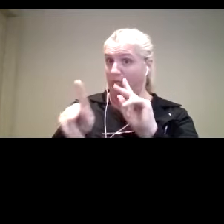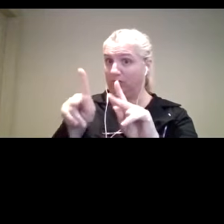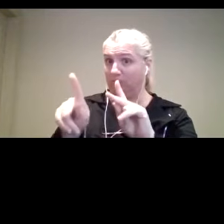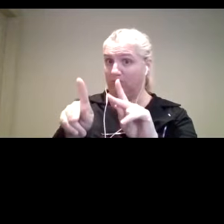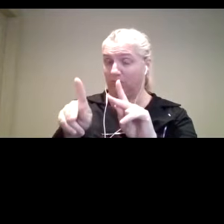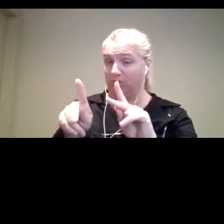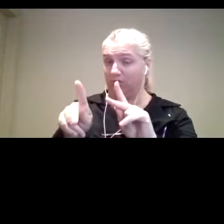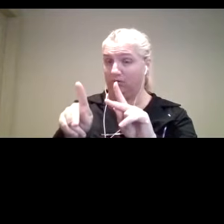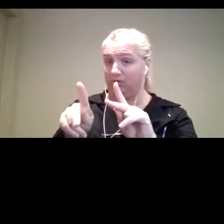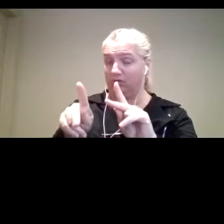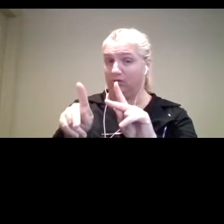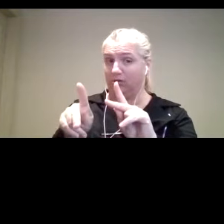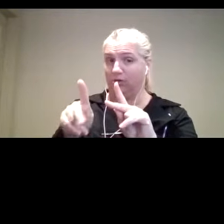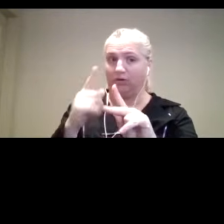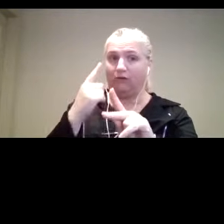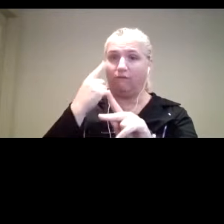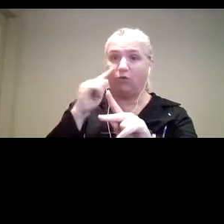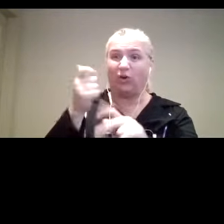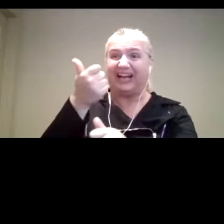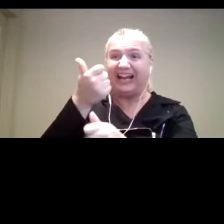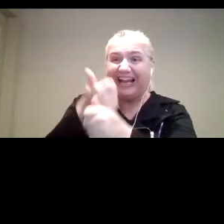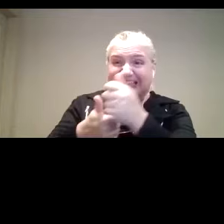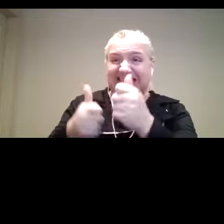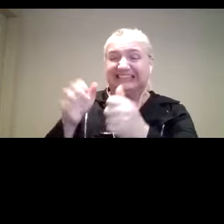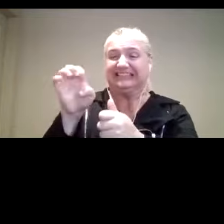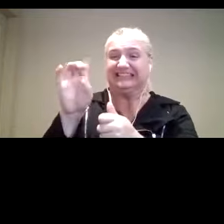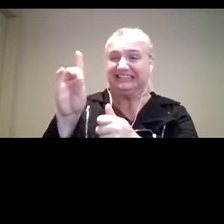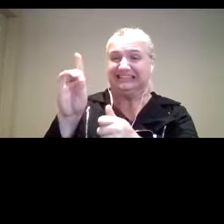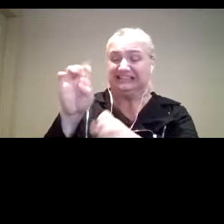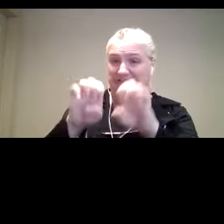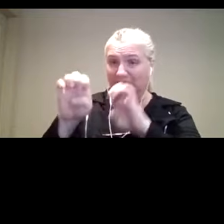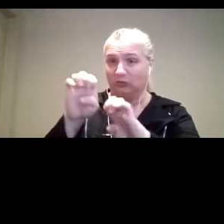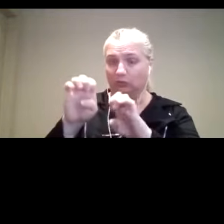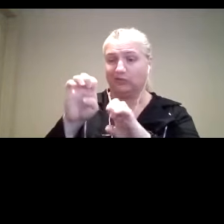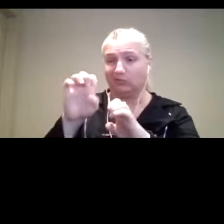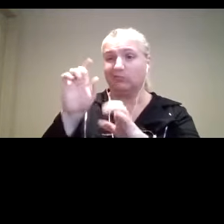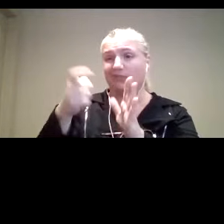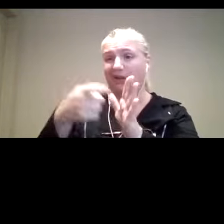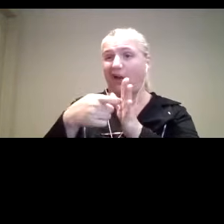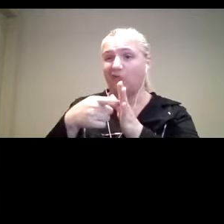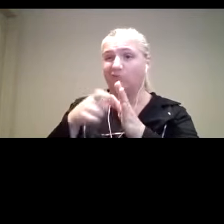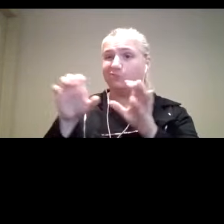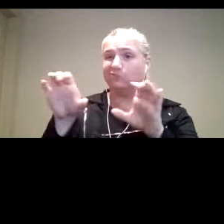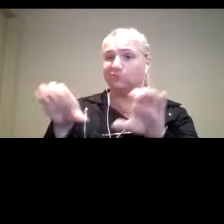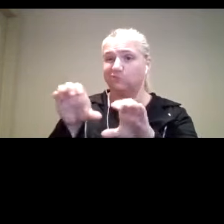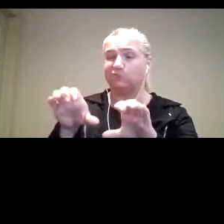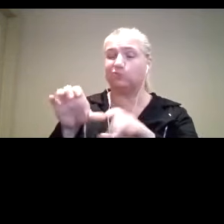as part of every single ED evaluation because they will wanna make sure that that has been done